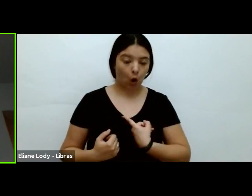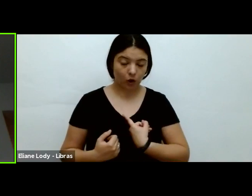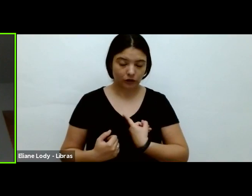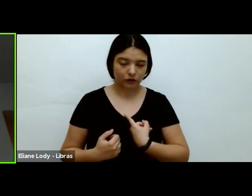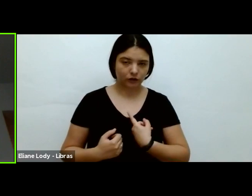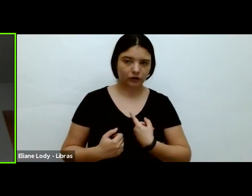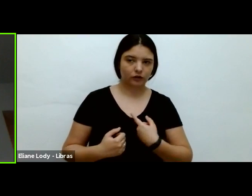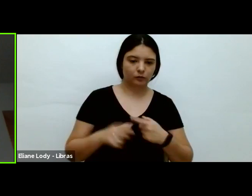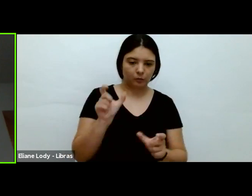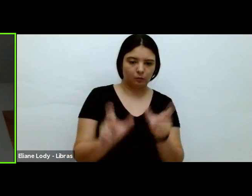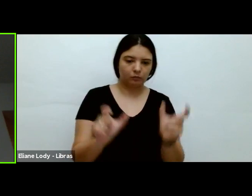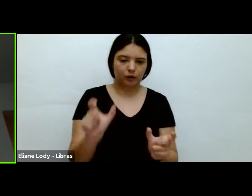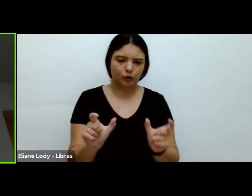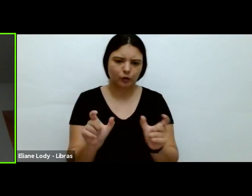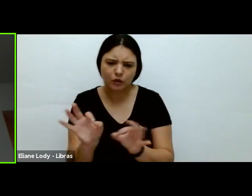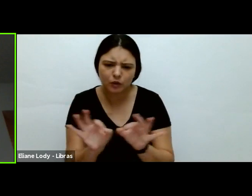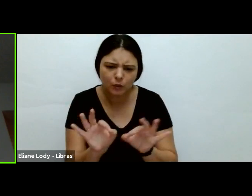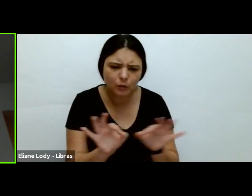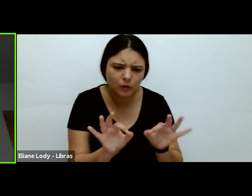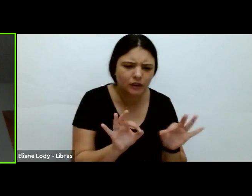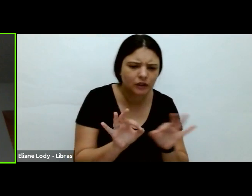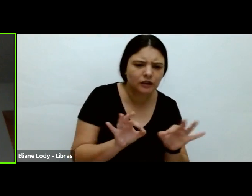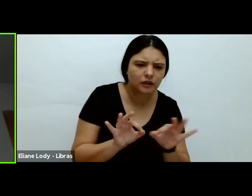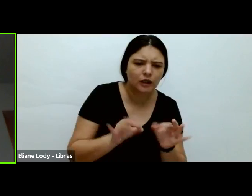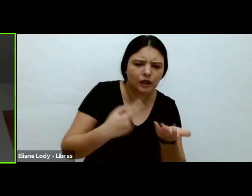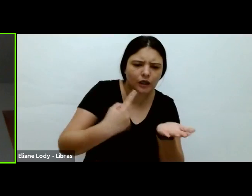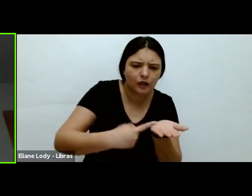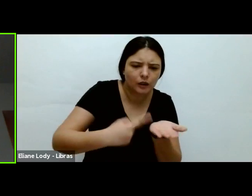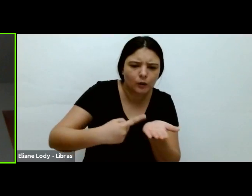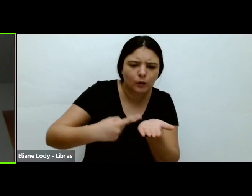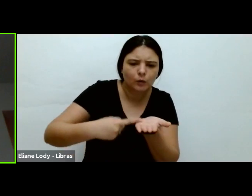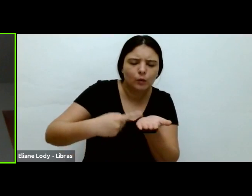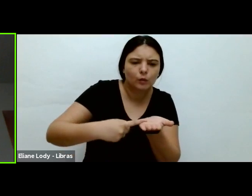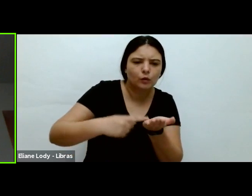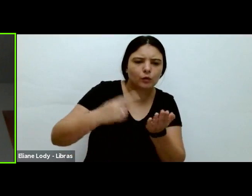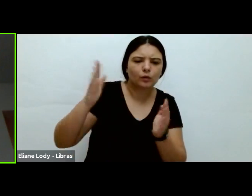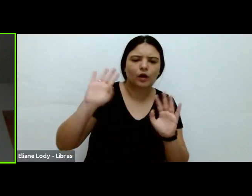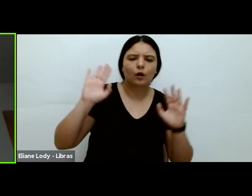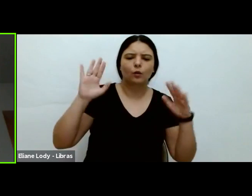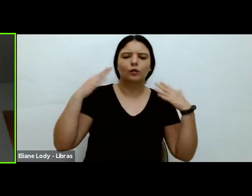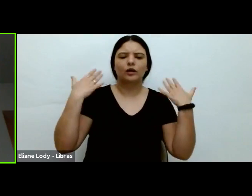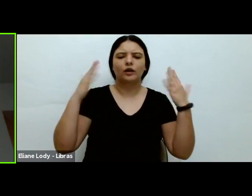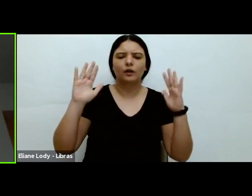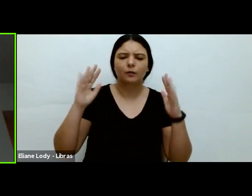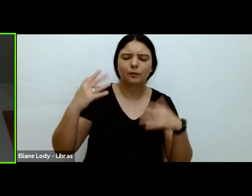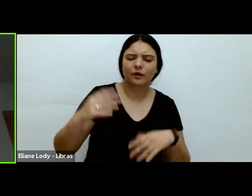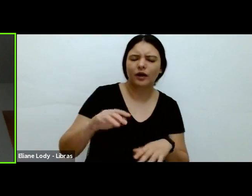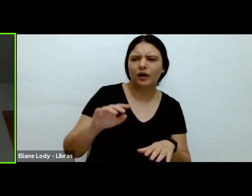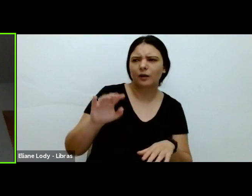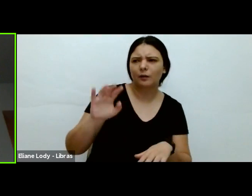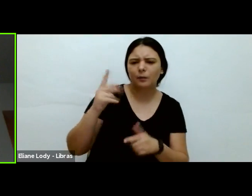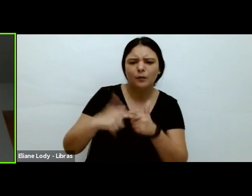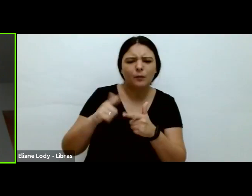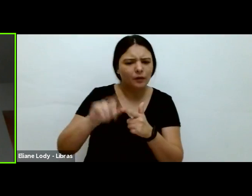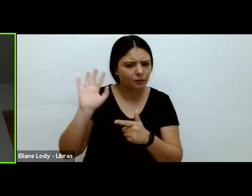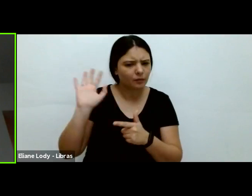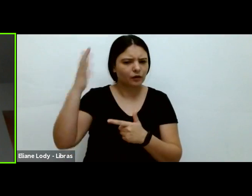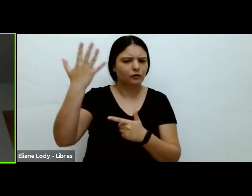d for instance climbing for instance climate agreement. that helpful with that help solving this problem and also take.